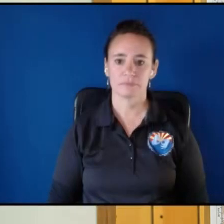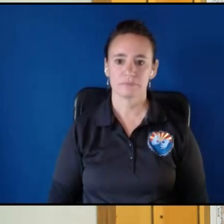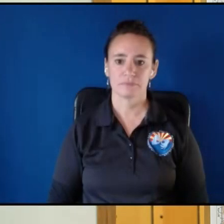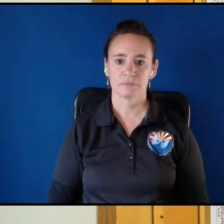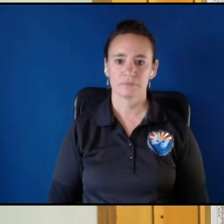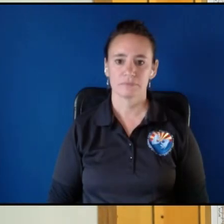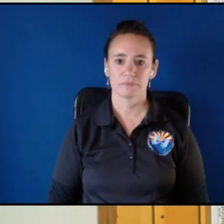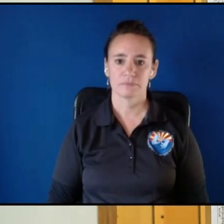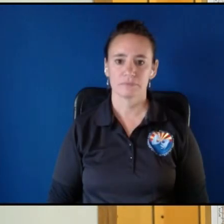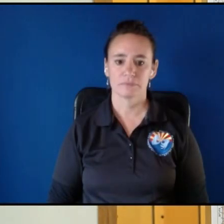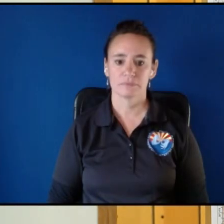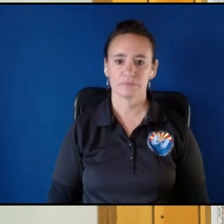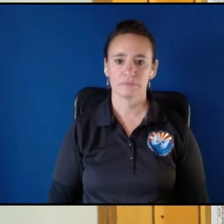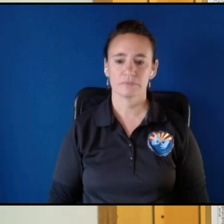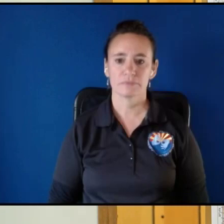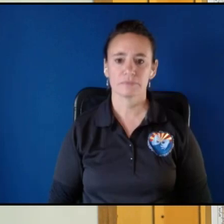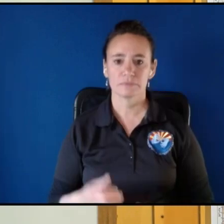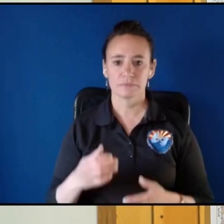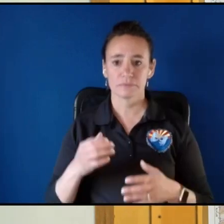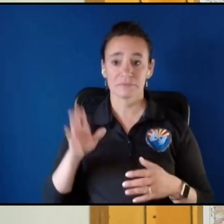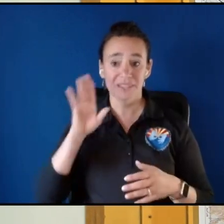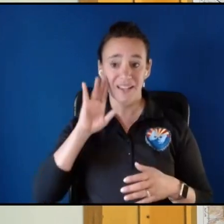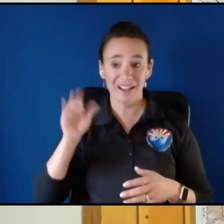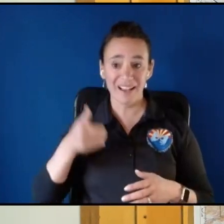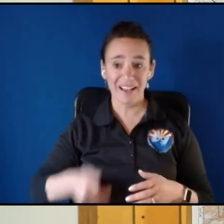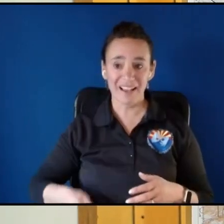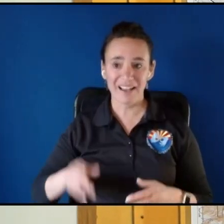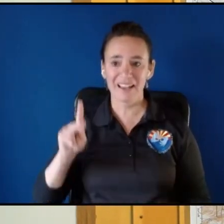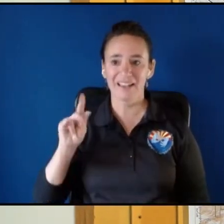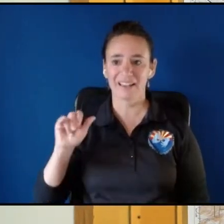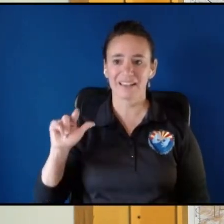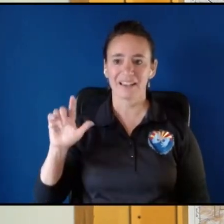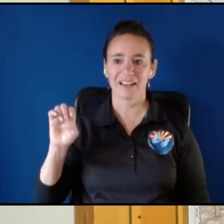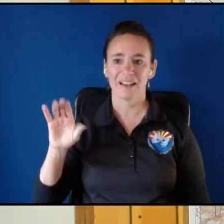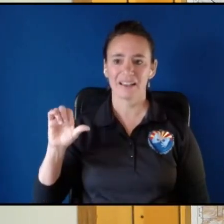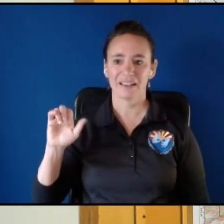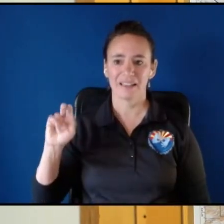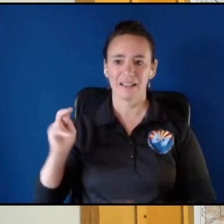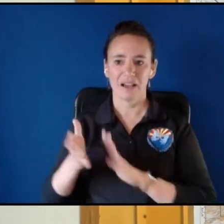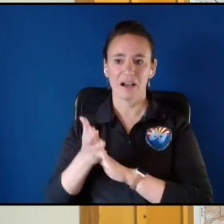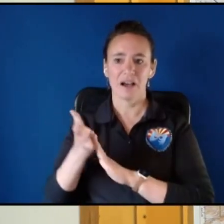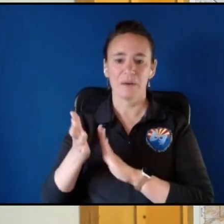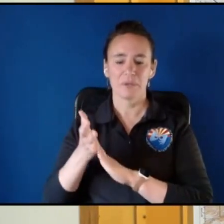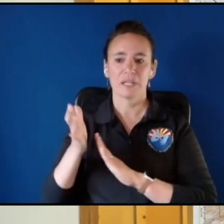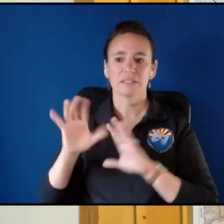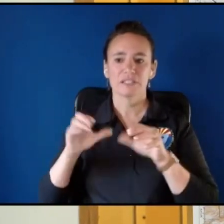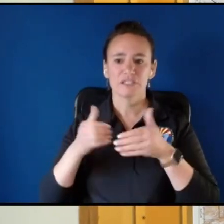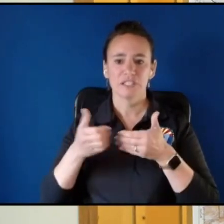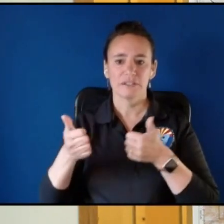Hello, I'm Kyle Cannon, Operational Section Chief with Pacific Northwest Team 2 with your Sunday, May 29th